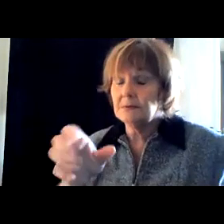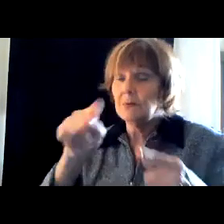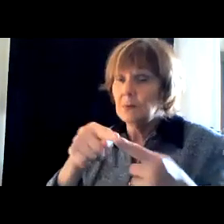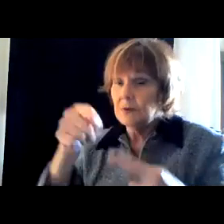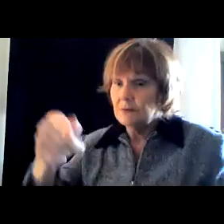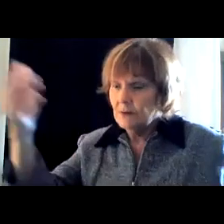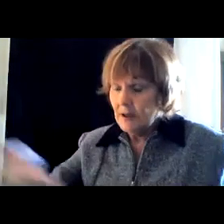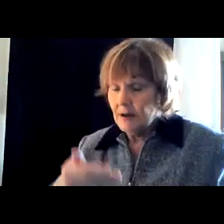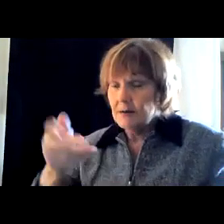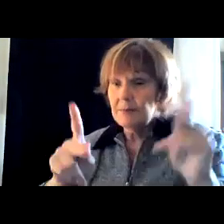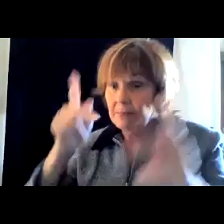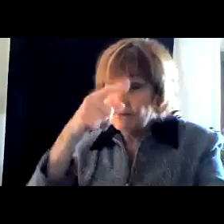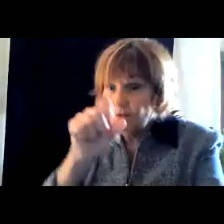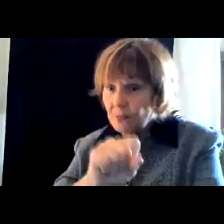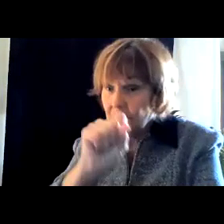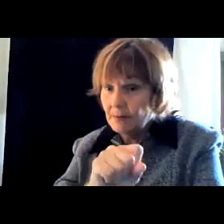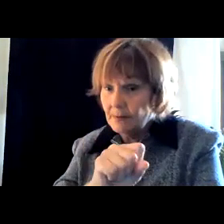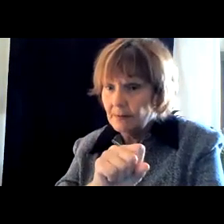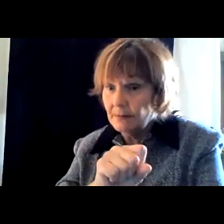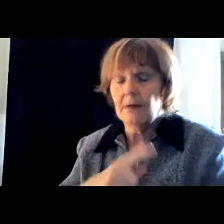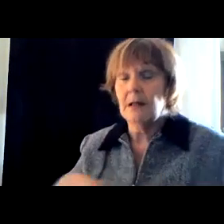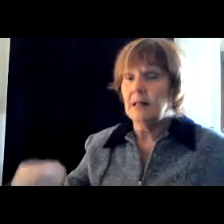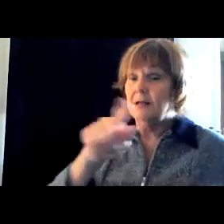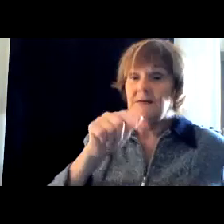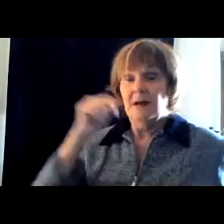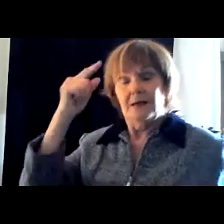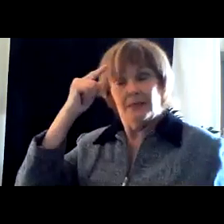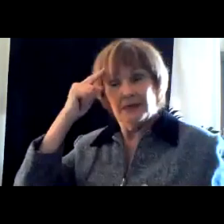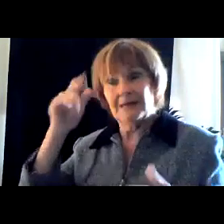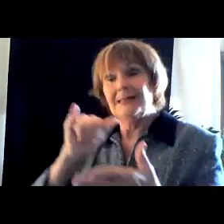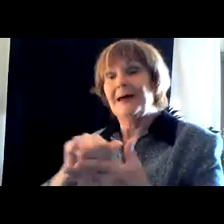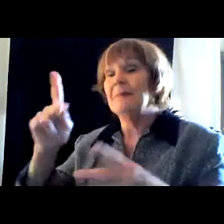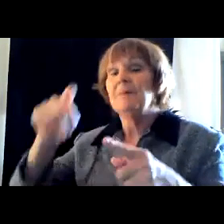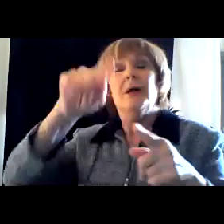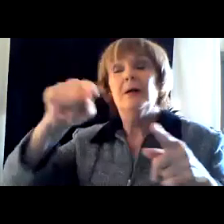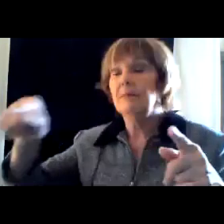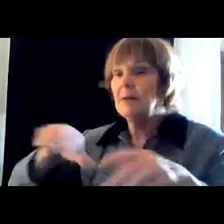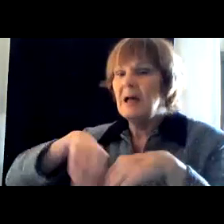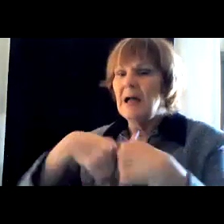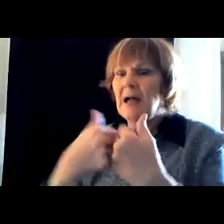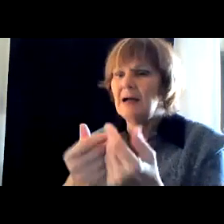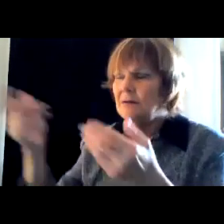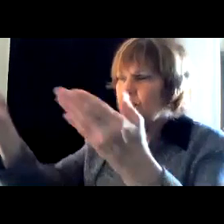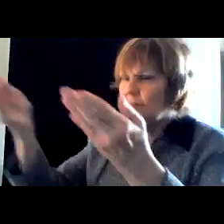So let's not just engage folks on the periphery, but how do we bring them into the center? Conversation is about the center.